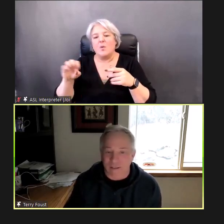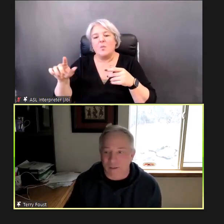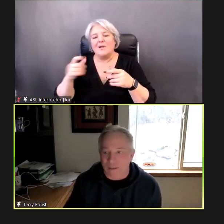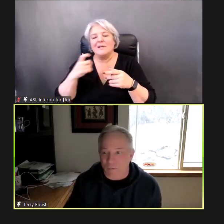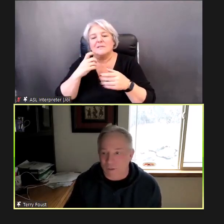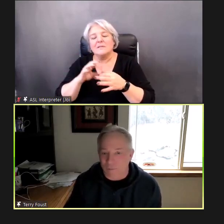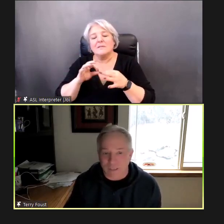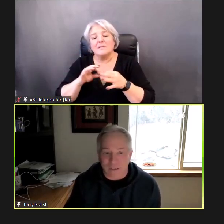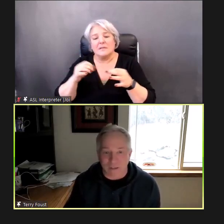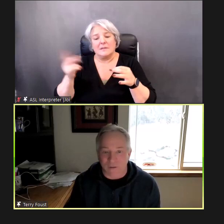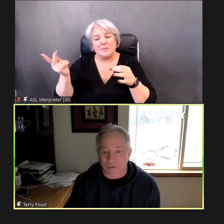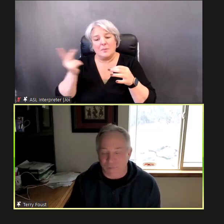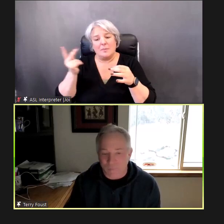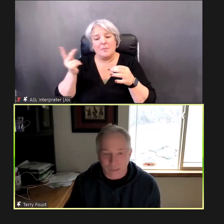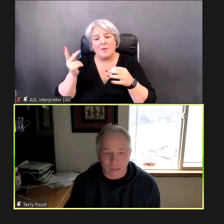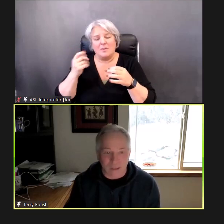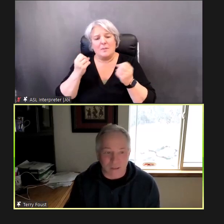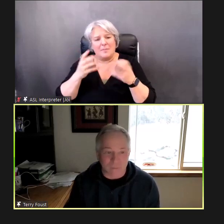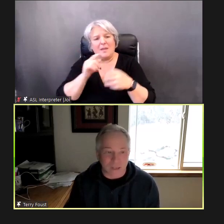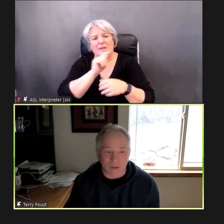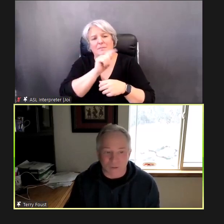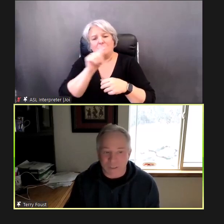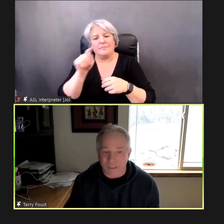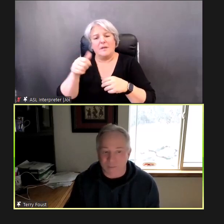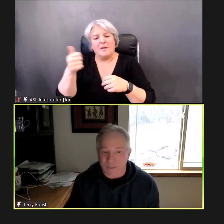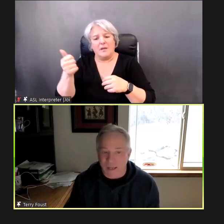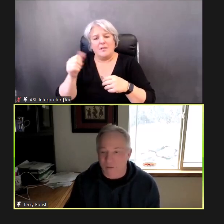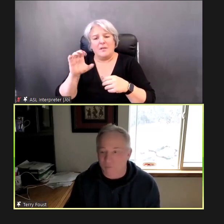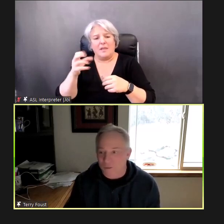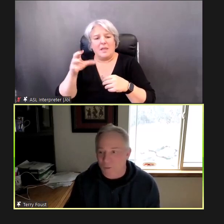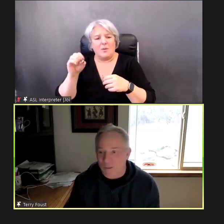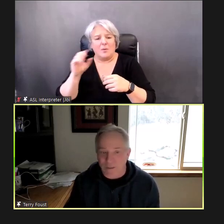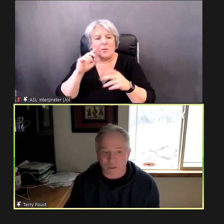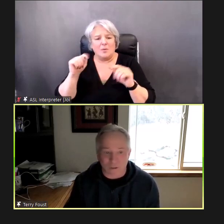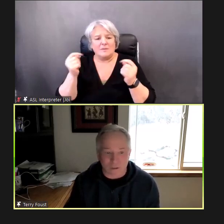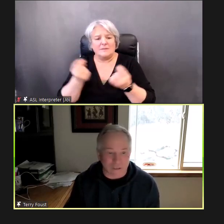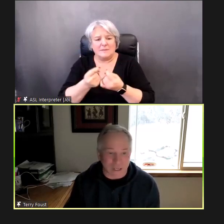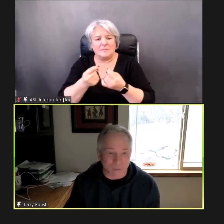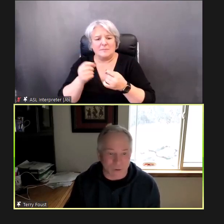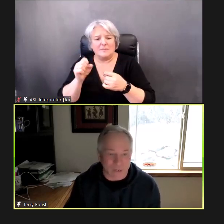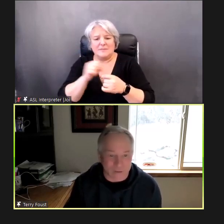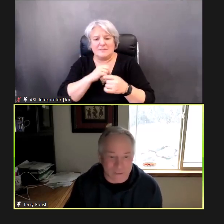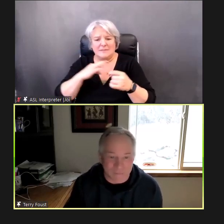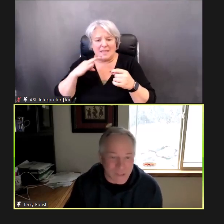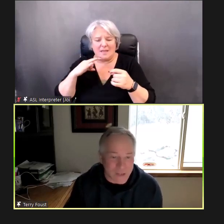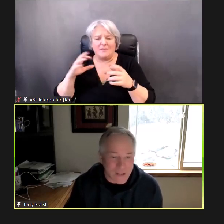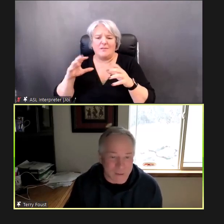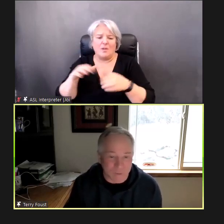along with many other um Echo team staff